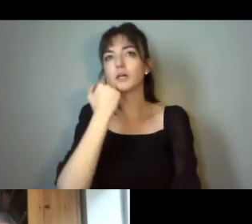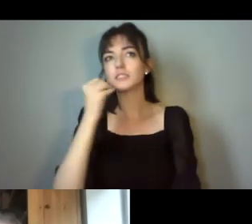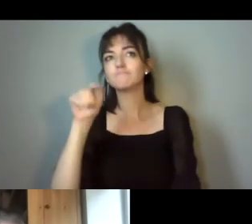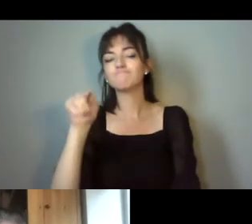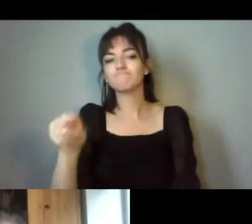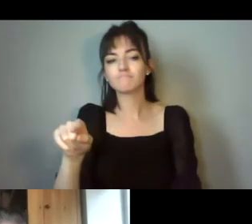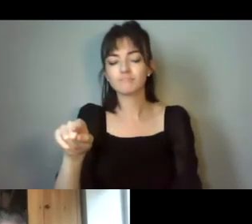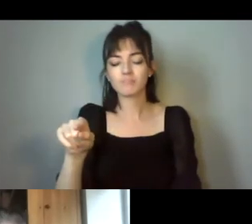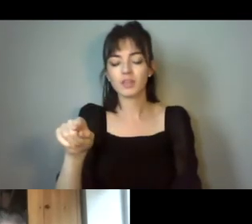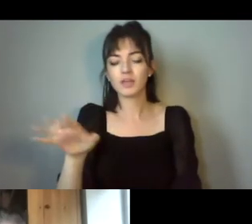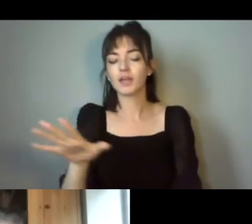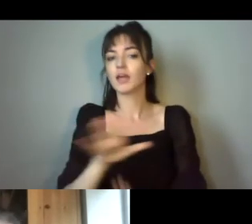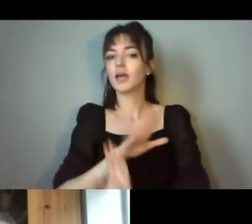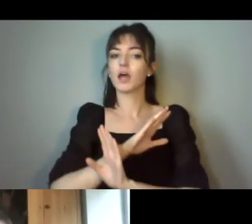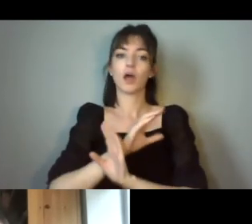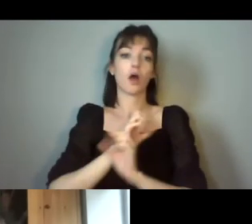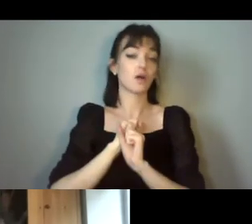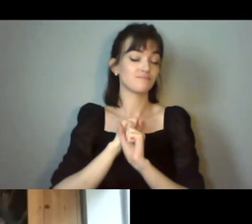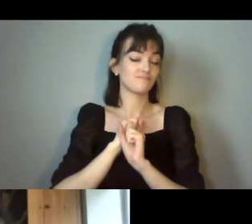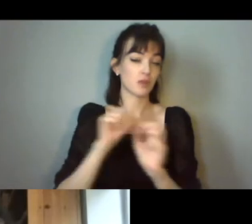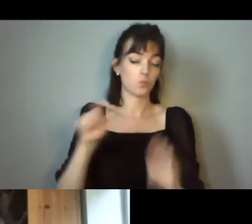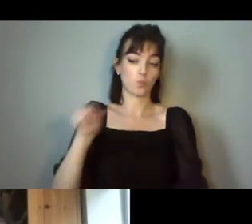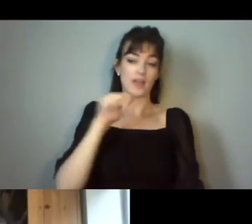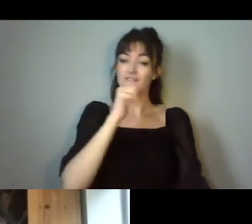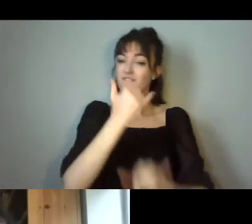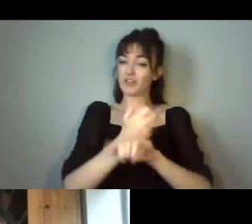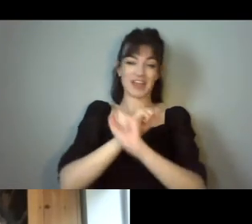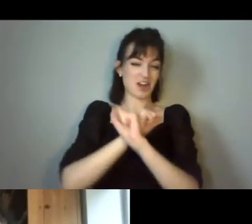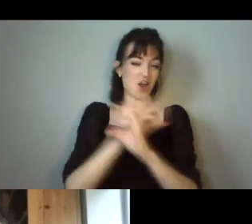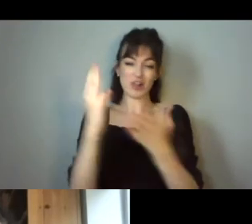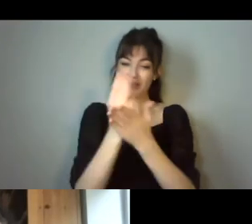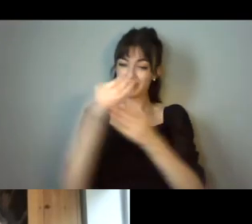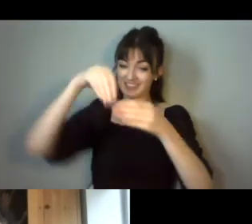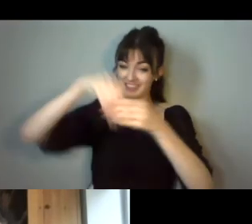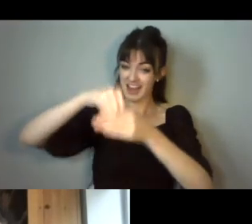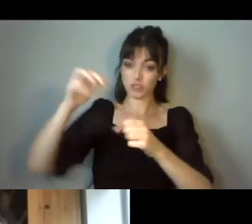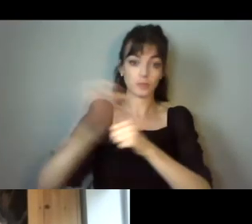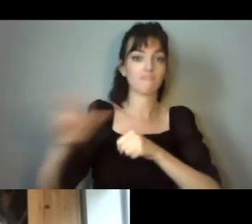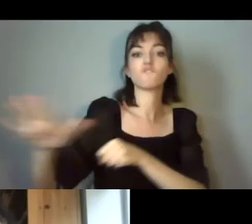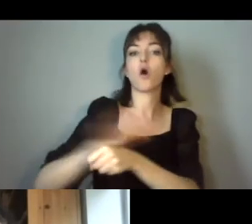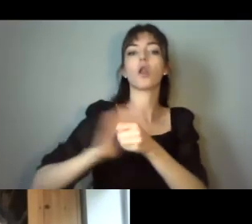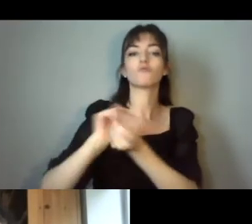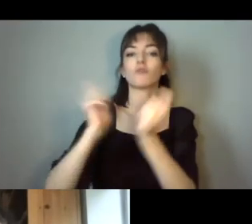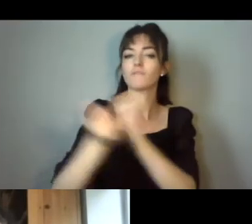victim all the elements to be a comprehensive reform. It has a lot of gaps in terms of